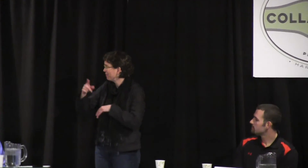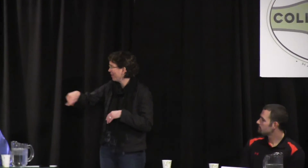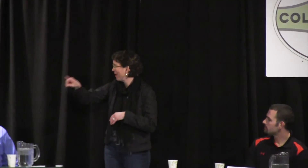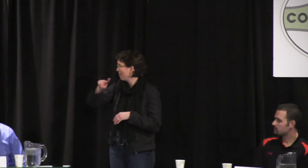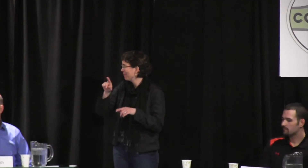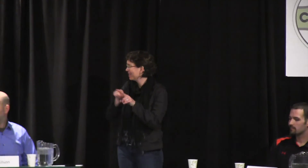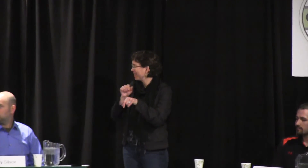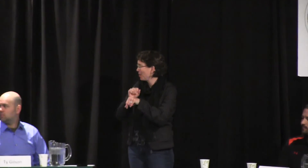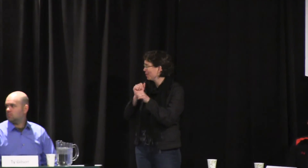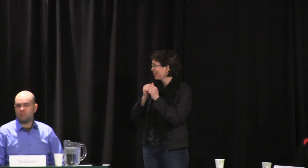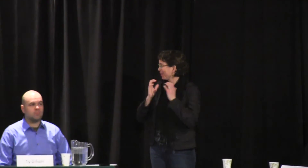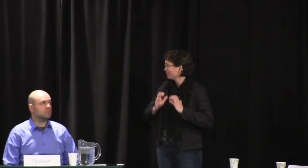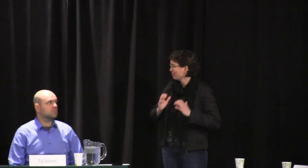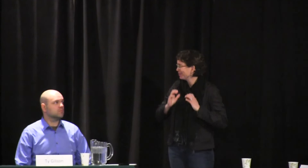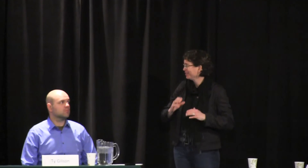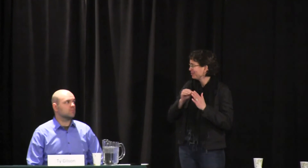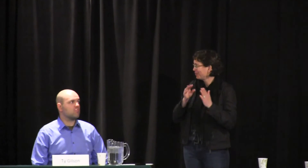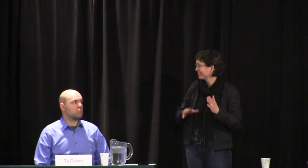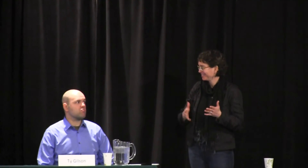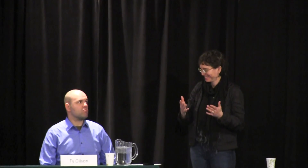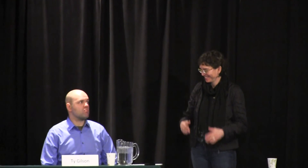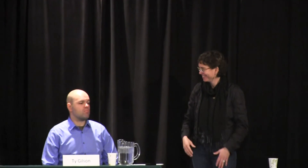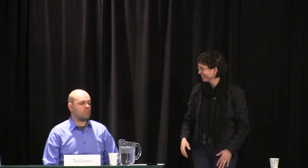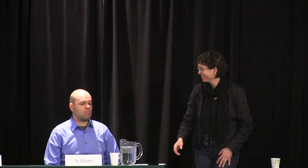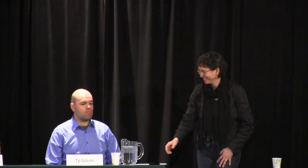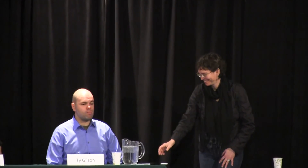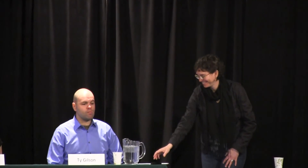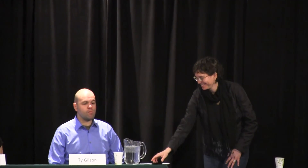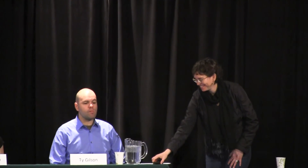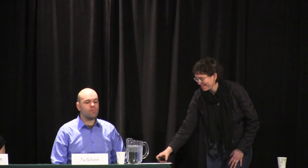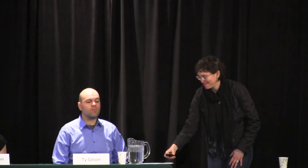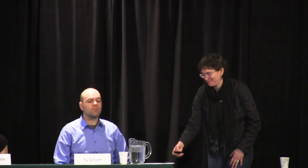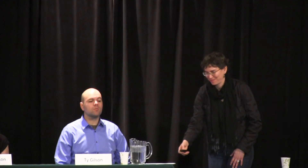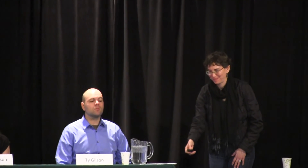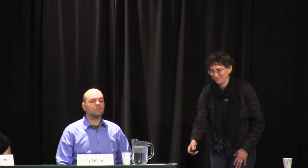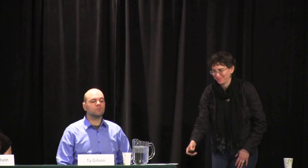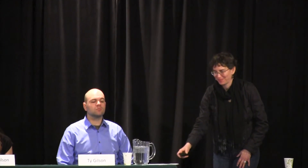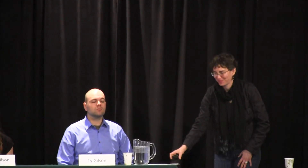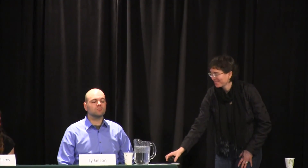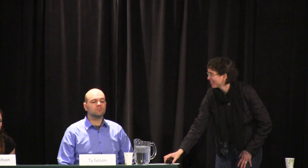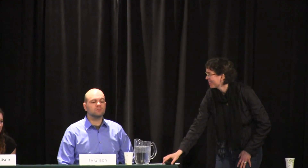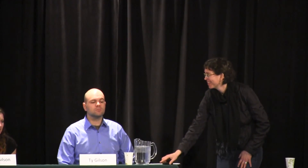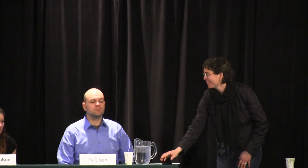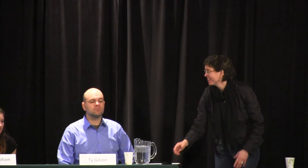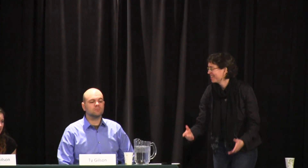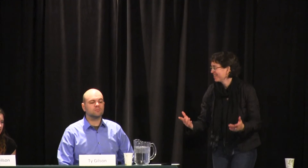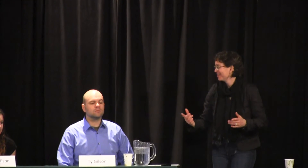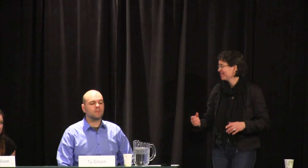Elise: Do you have any advice for working with students and counselors?